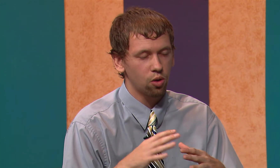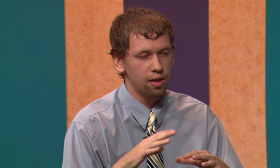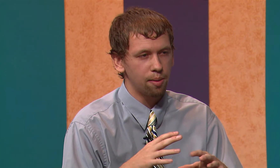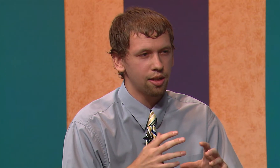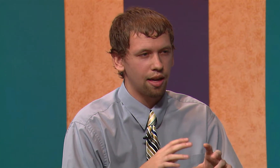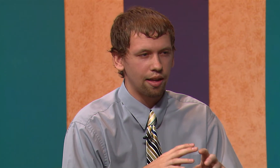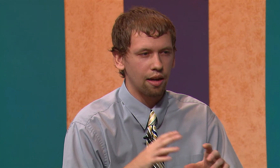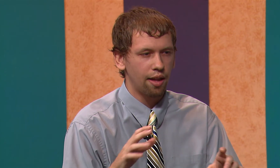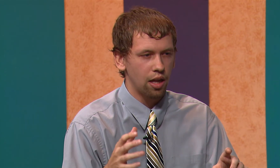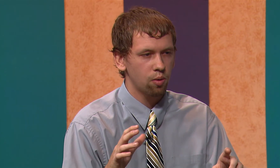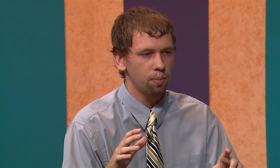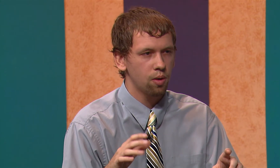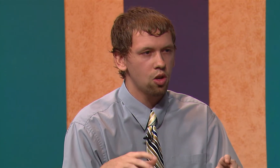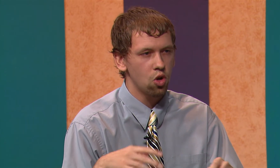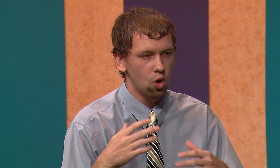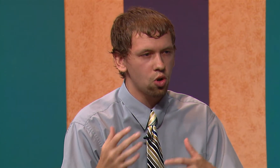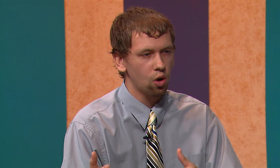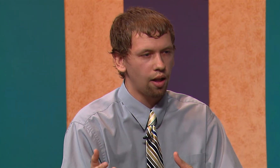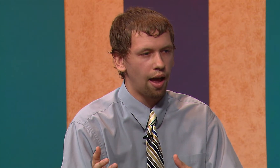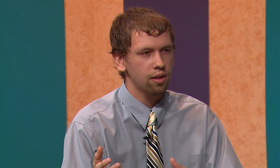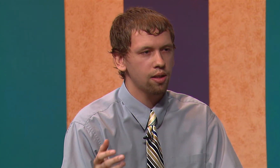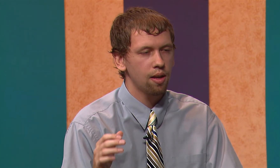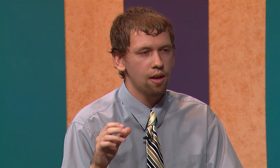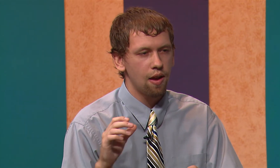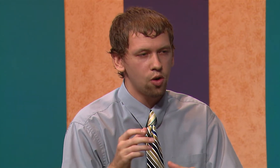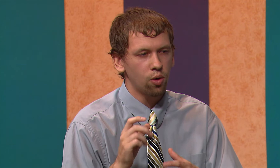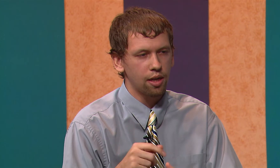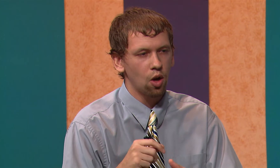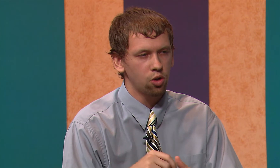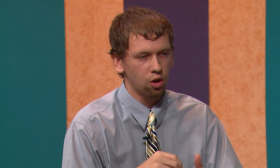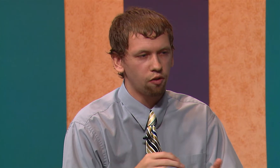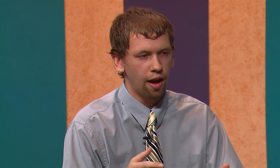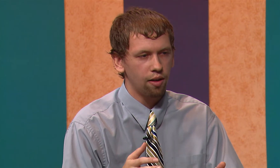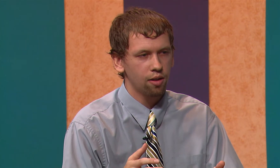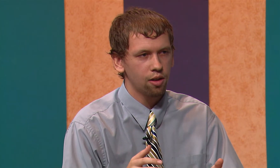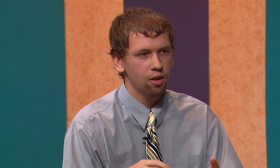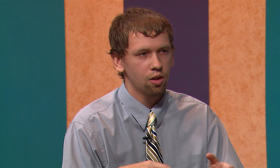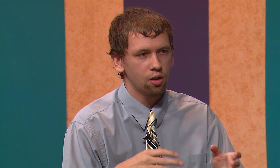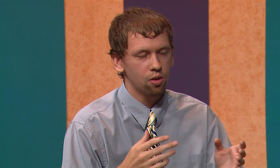Also snapchat is kind of like a classroom, you go to class, if you don’t take notes you’re gonna fail.